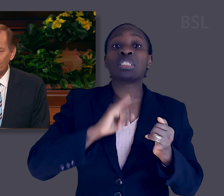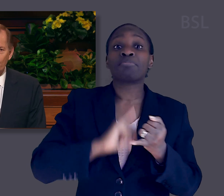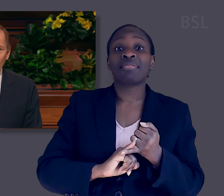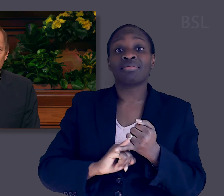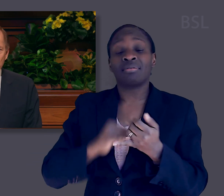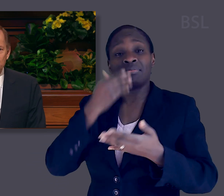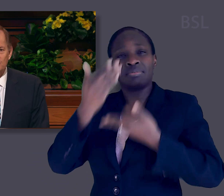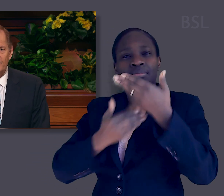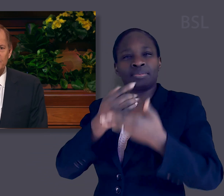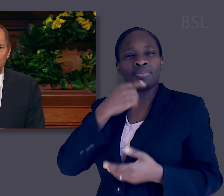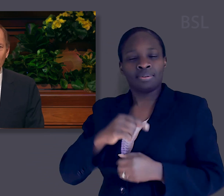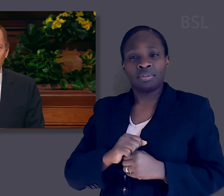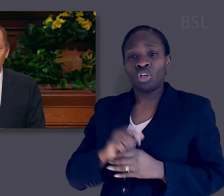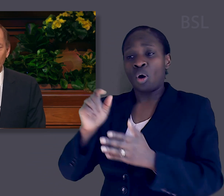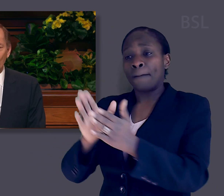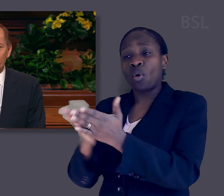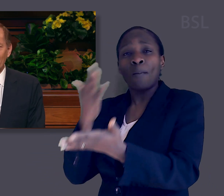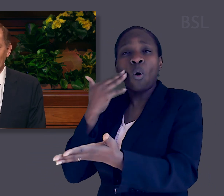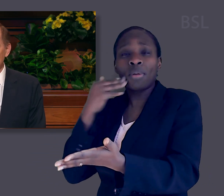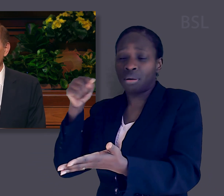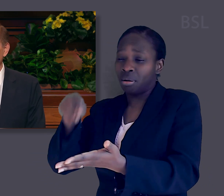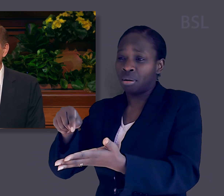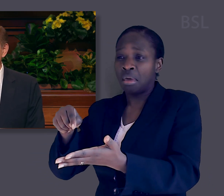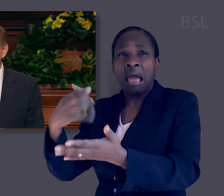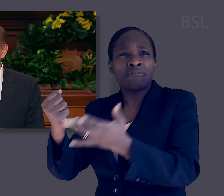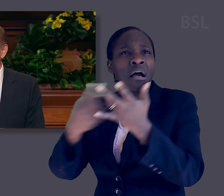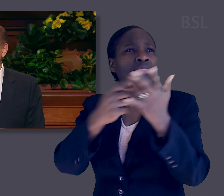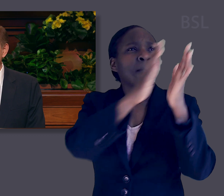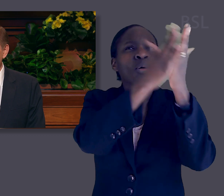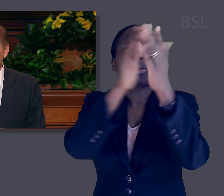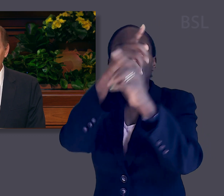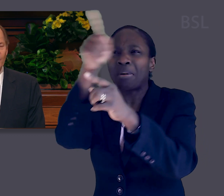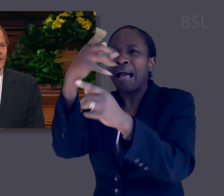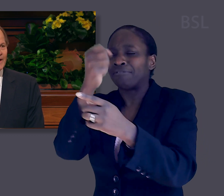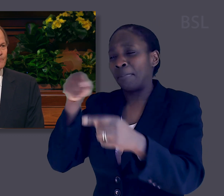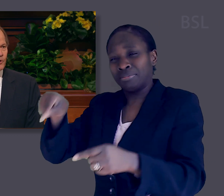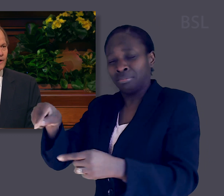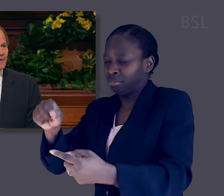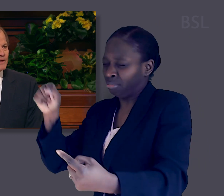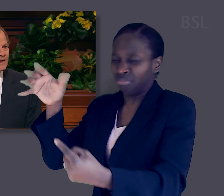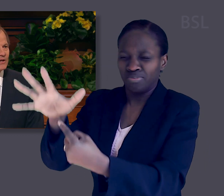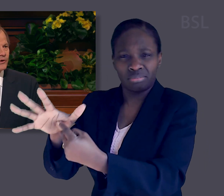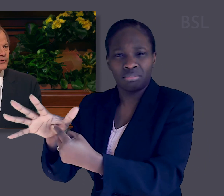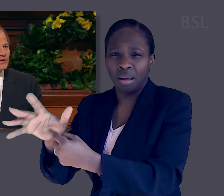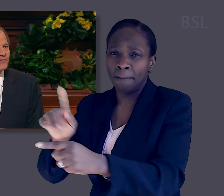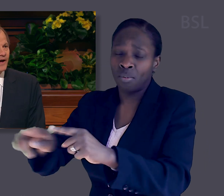The Prophet Joseph Smith described the Book of Mormon as “the most correct of any book,” and beginning with 3Nephi 11